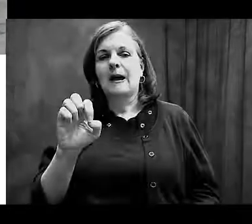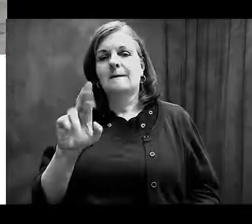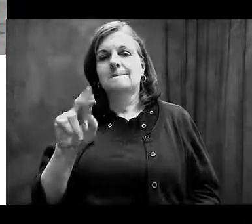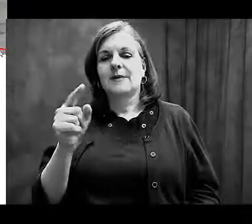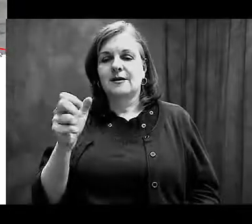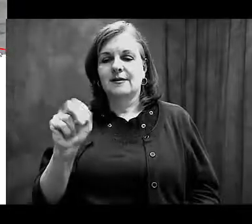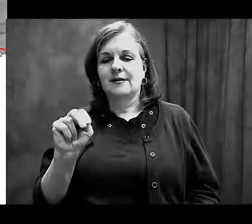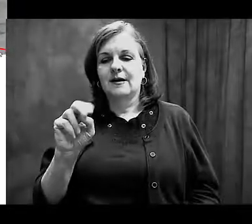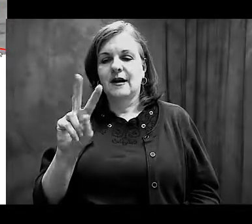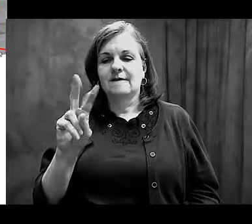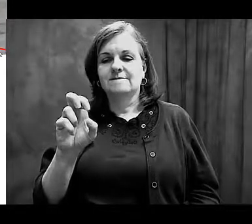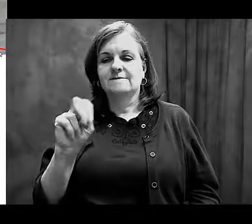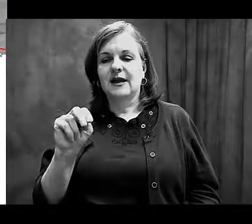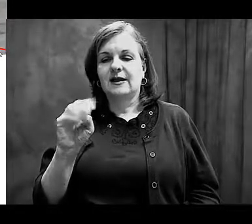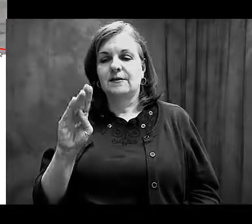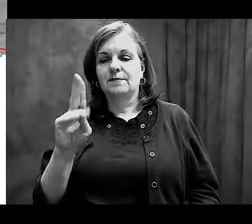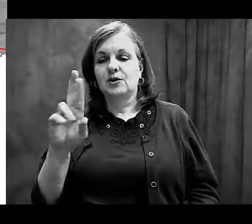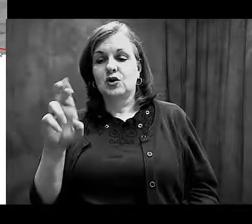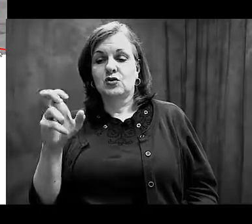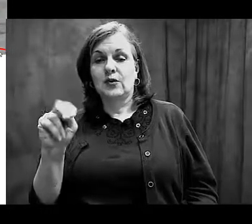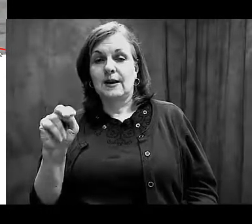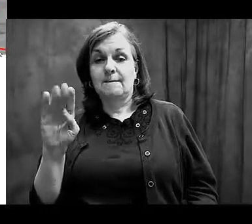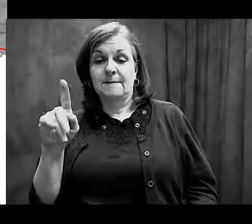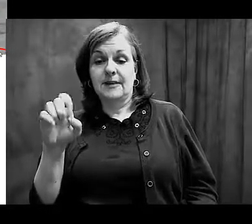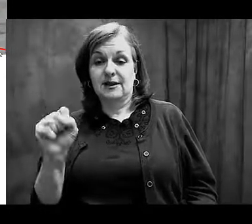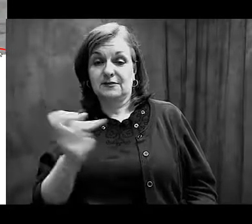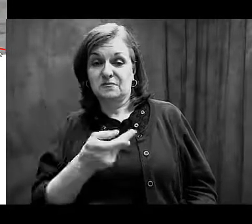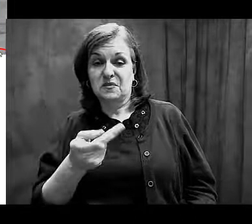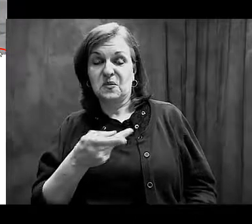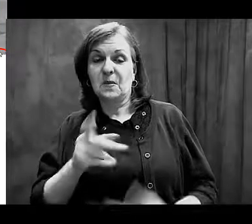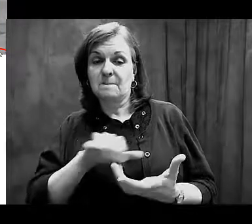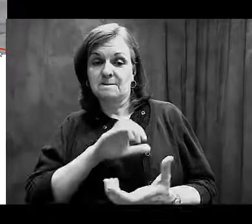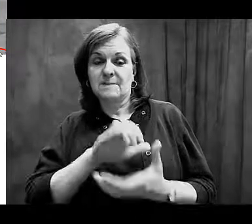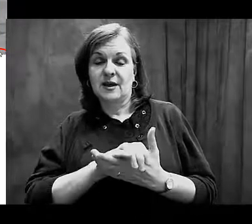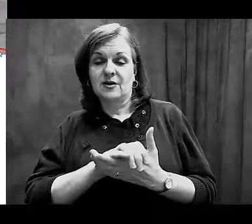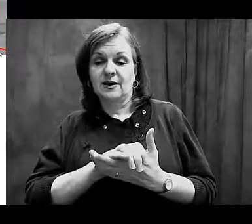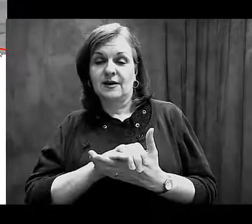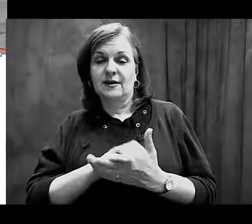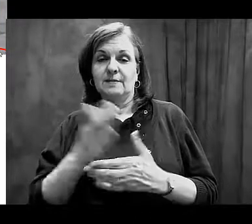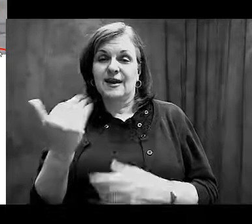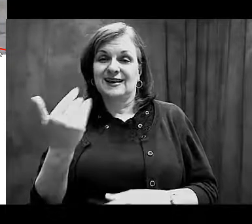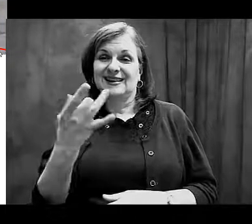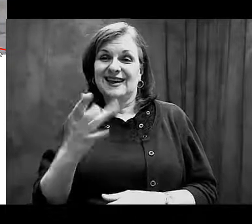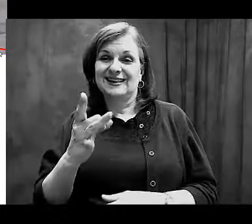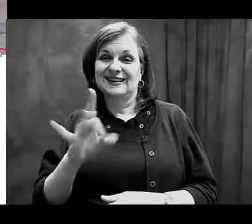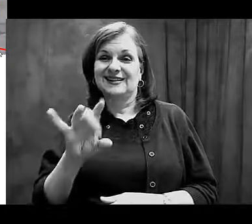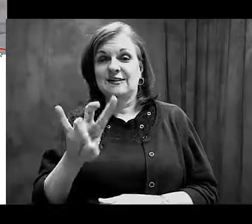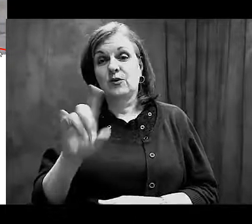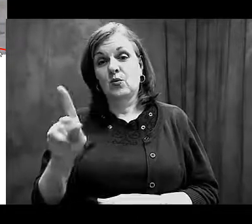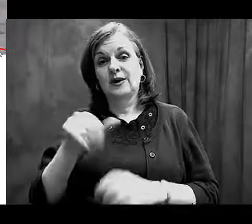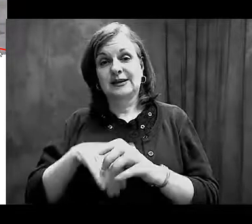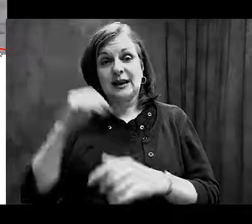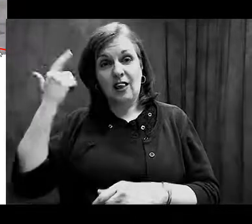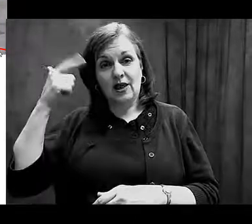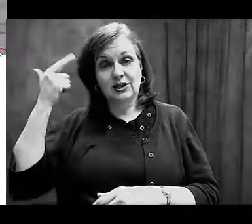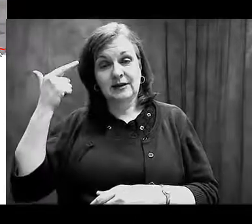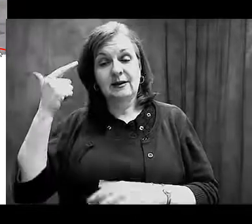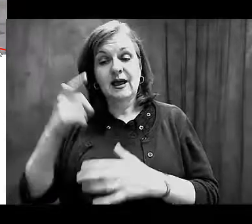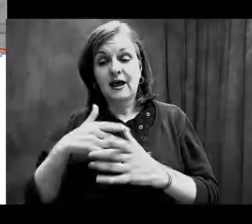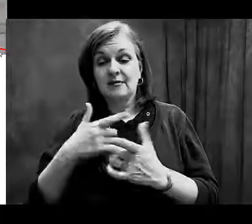Van Buren Bates --- they were married June 17, 1871 in London